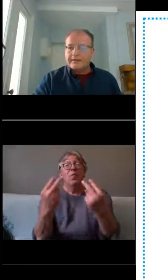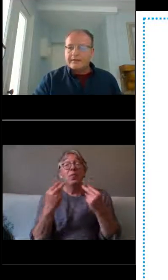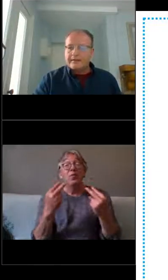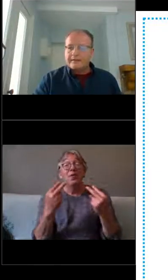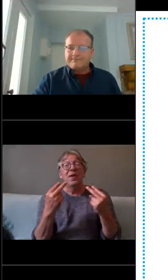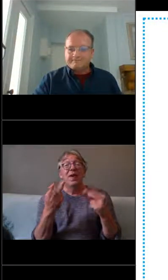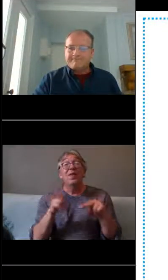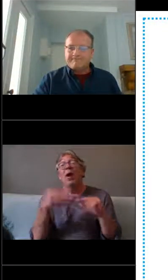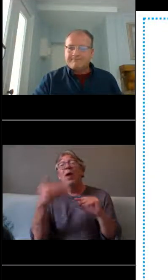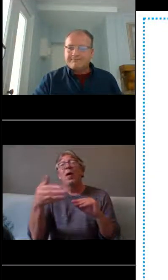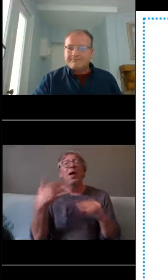Thank you.